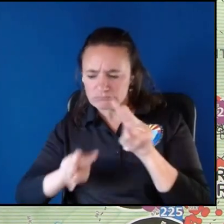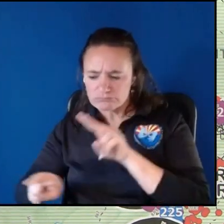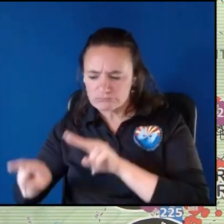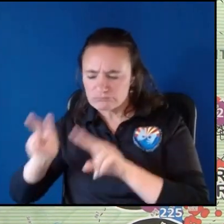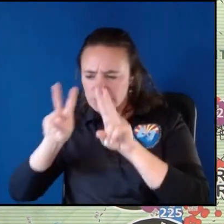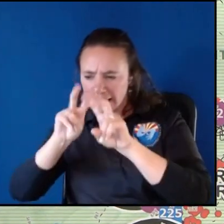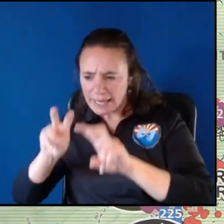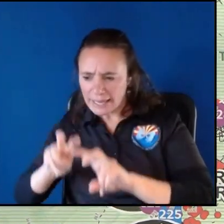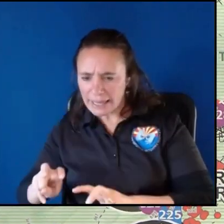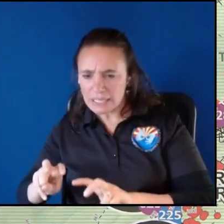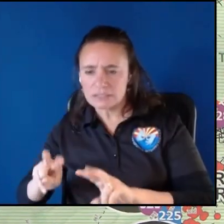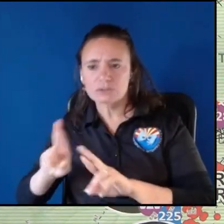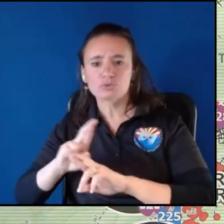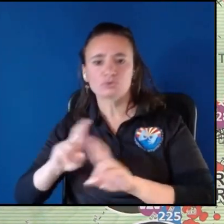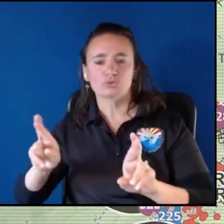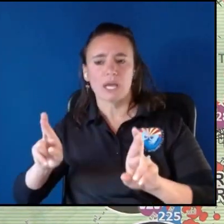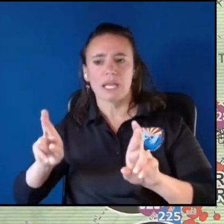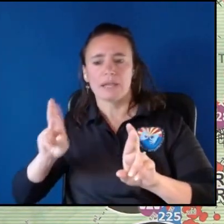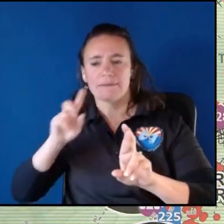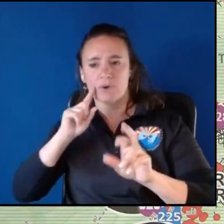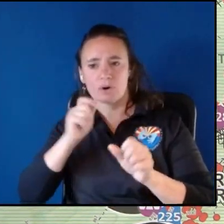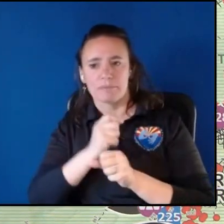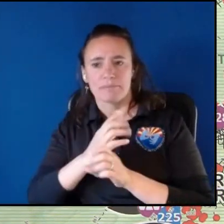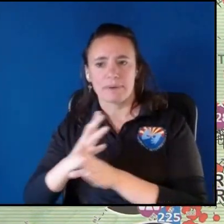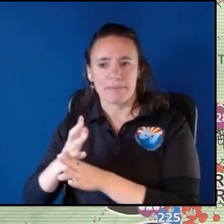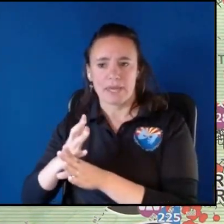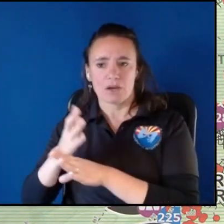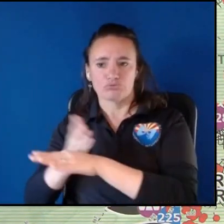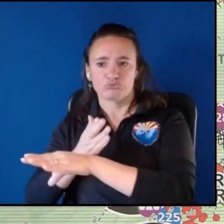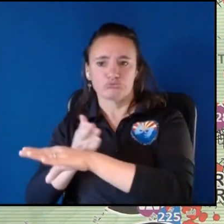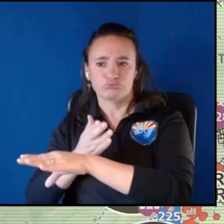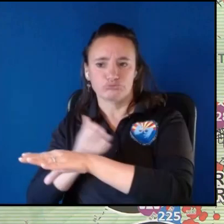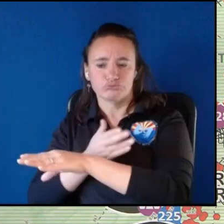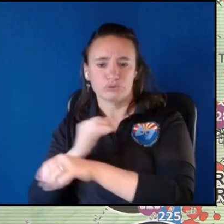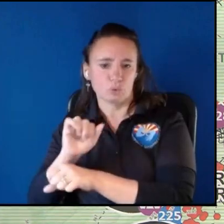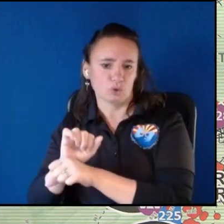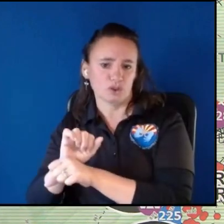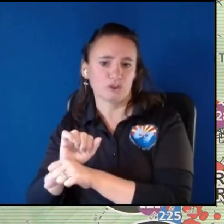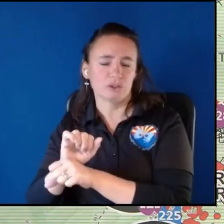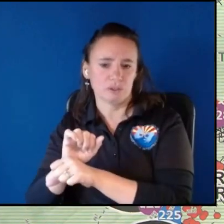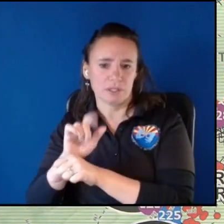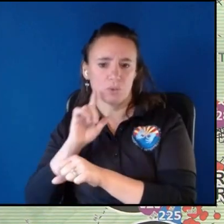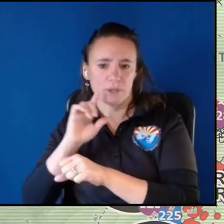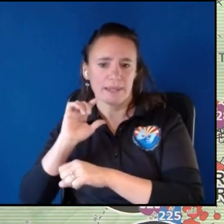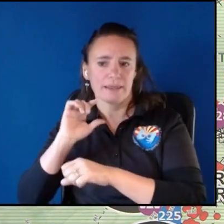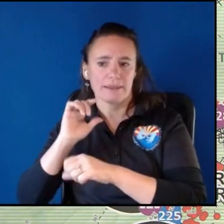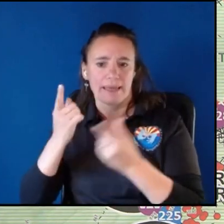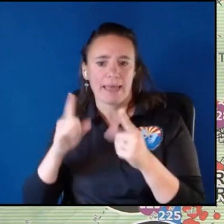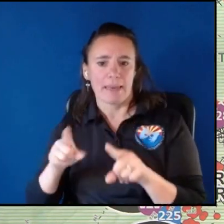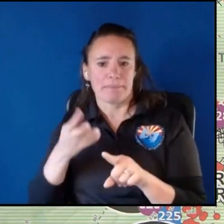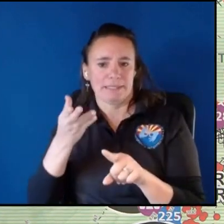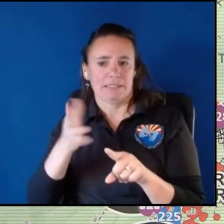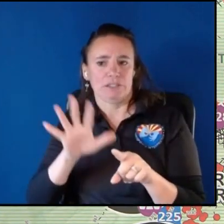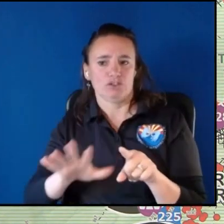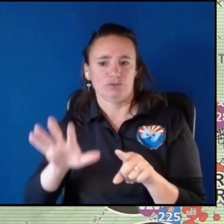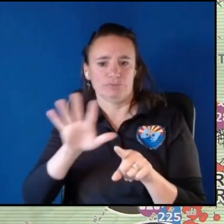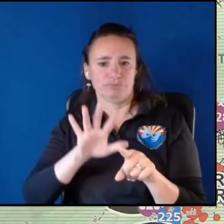or repair work that is going to go on in Branch 11 of the Alpha Bravo area. So all those internal dozer lines,